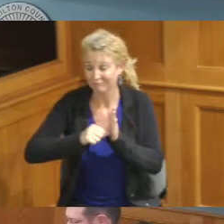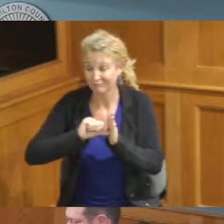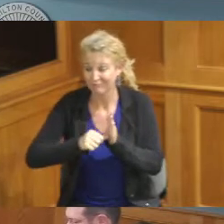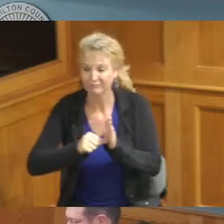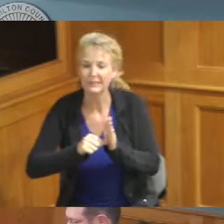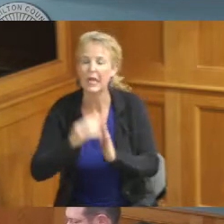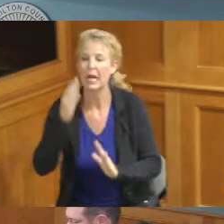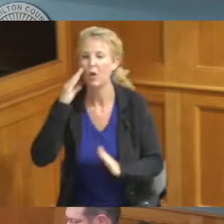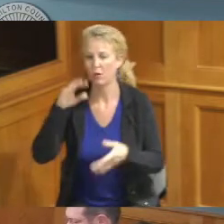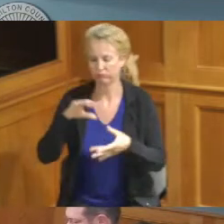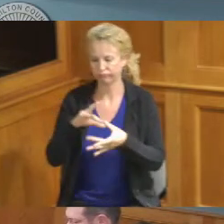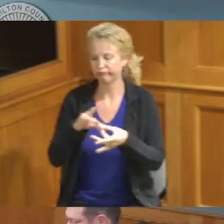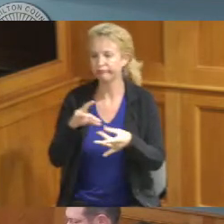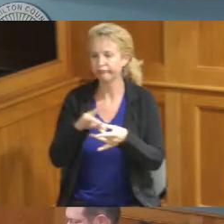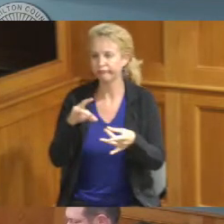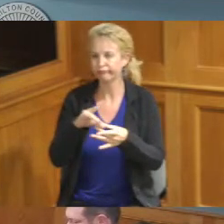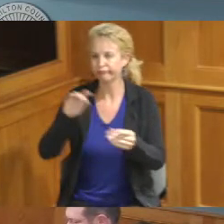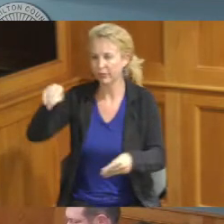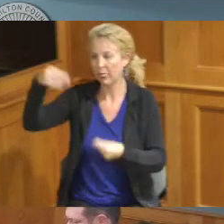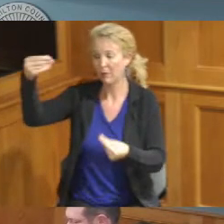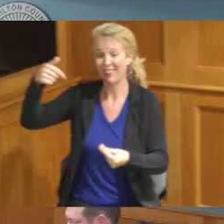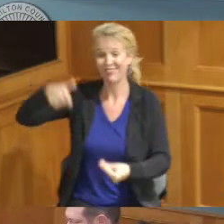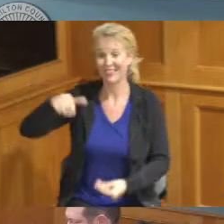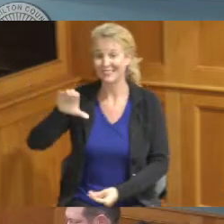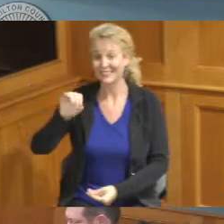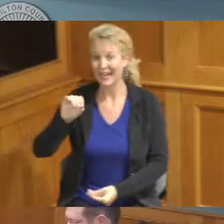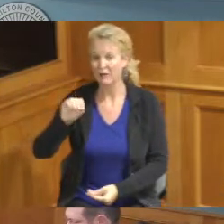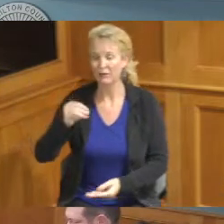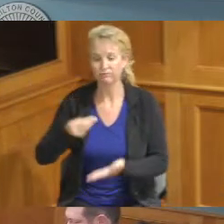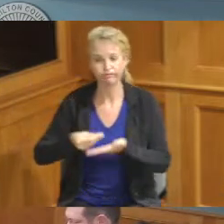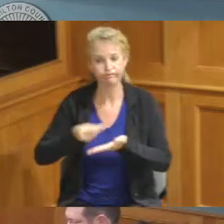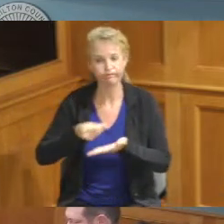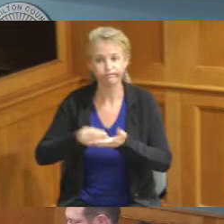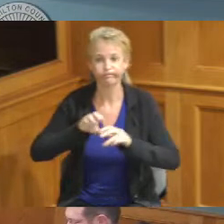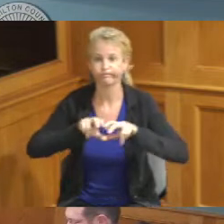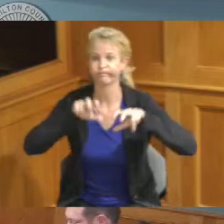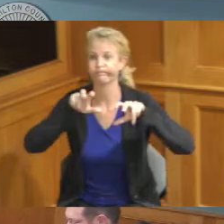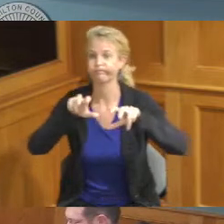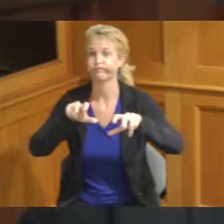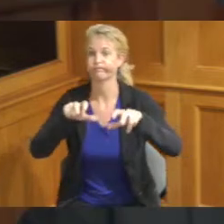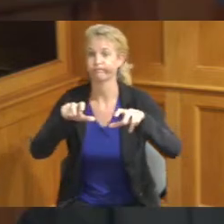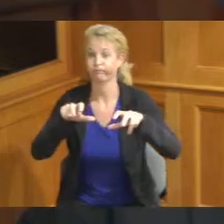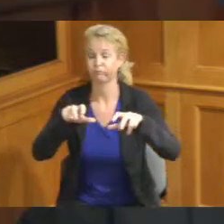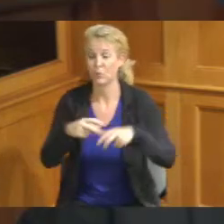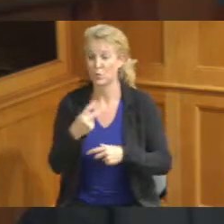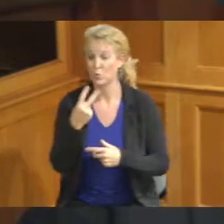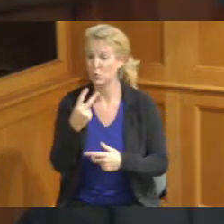here in the proclamation this county has invested in the last few years in two significant programs